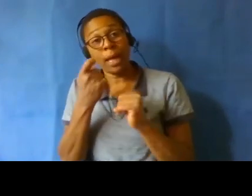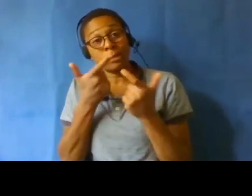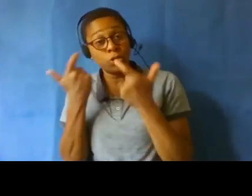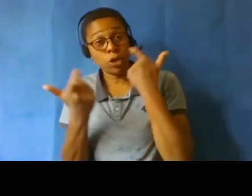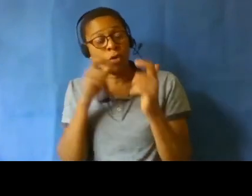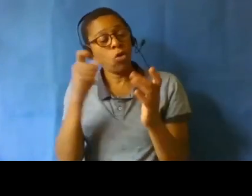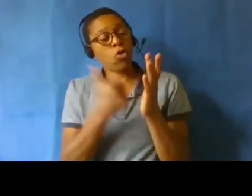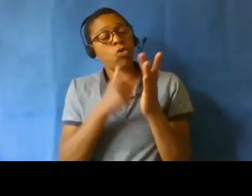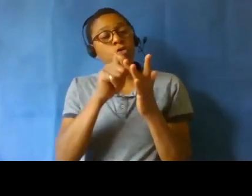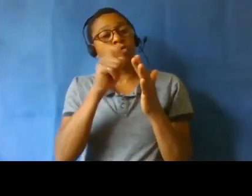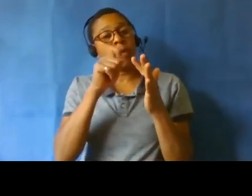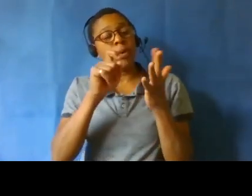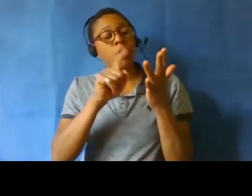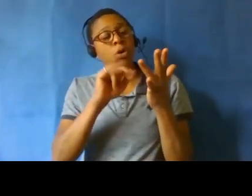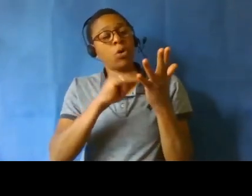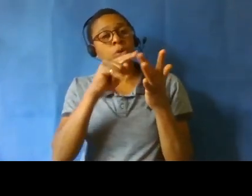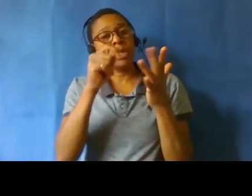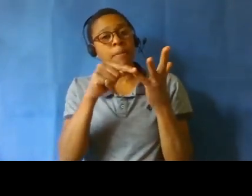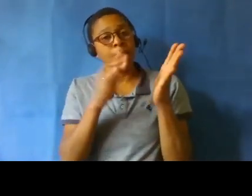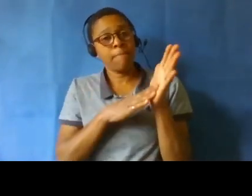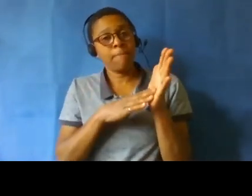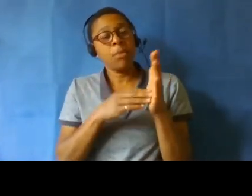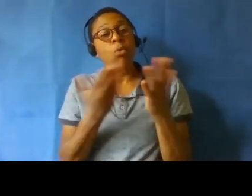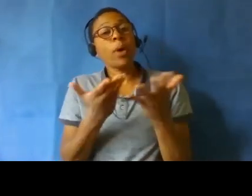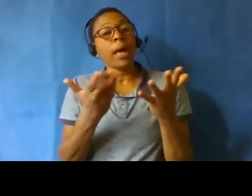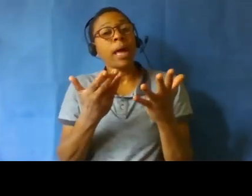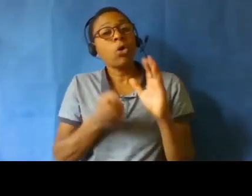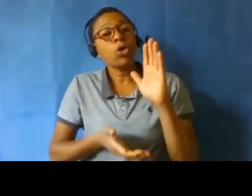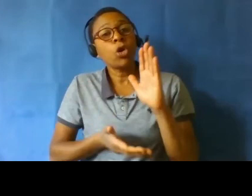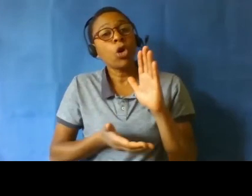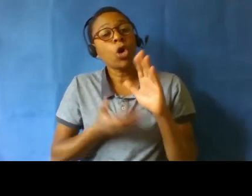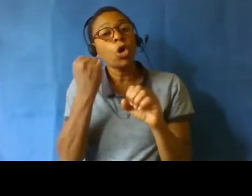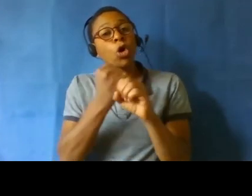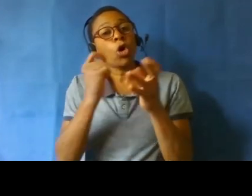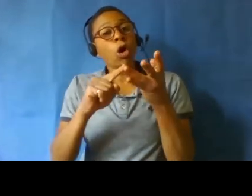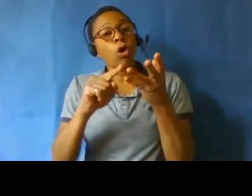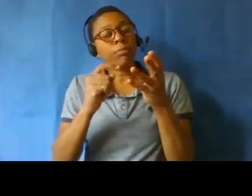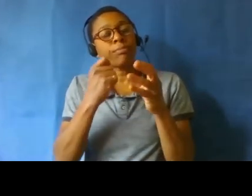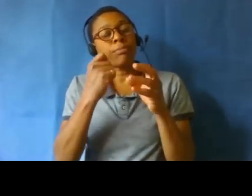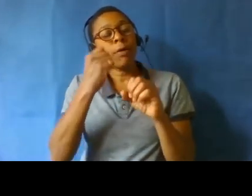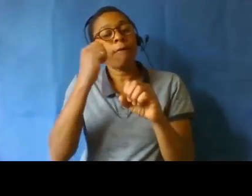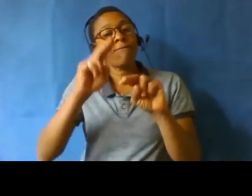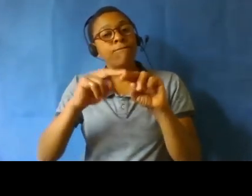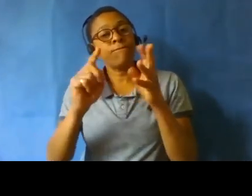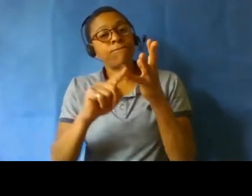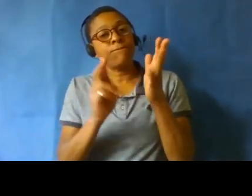GoFundMe site we are especially asking for those who are able and financially